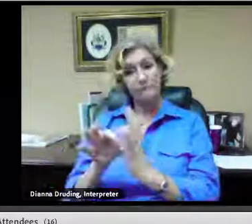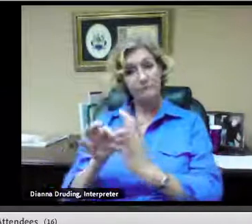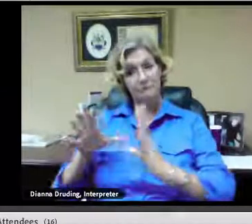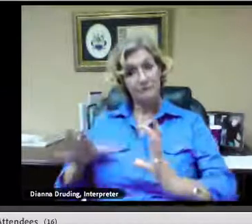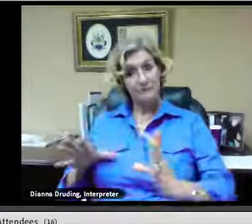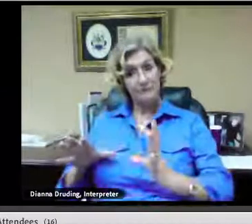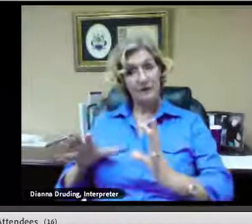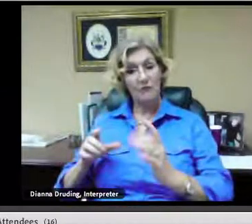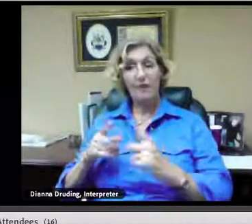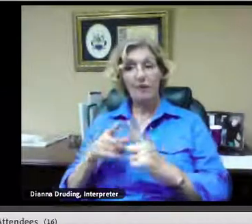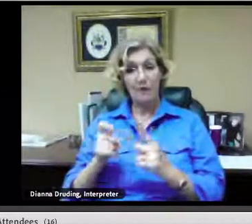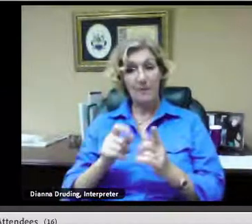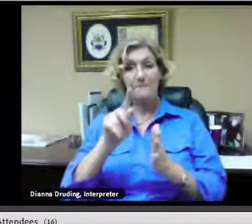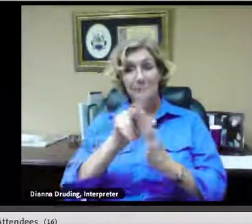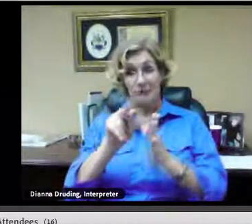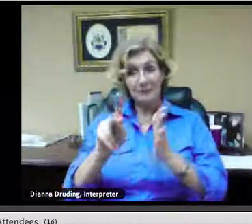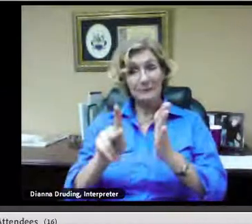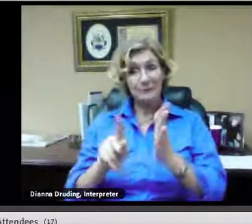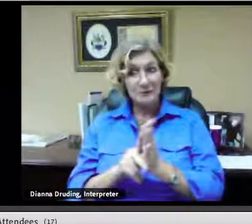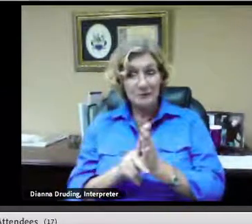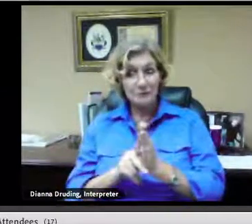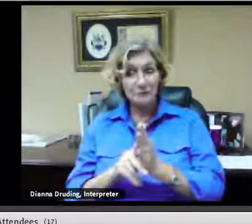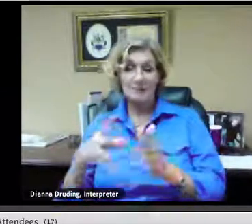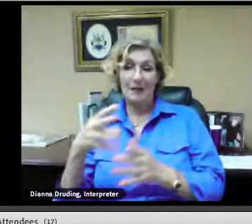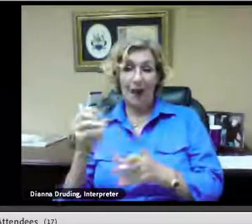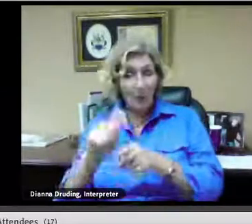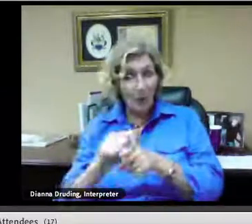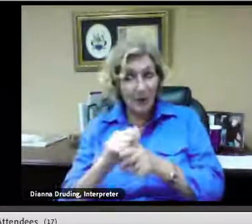then maybe that's a really good place to start thinking